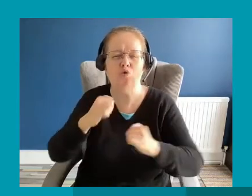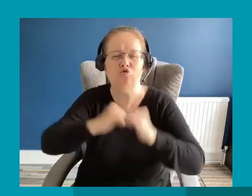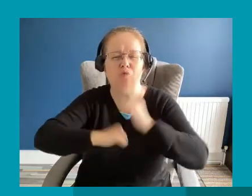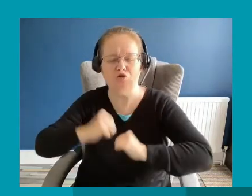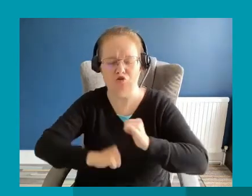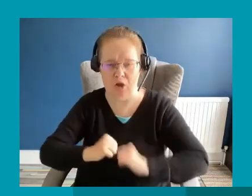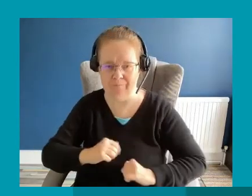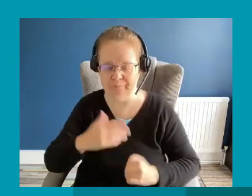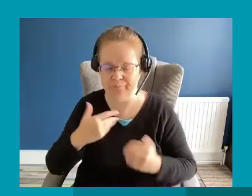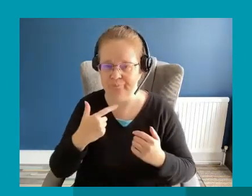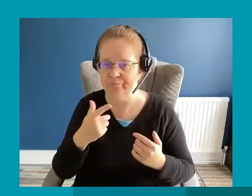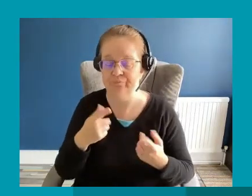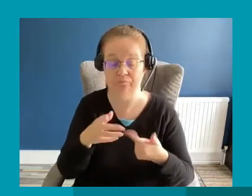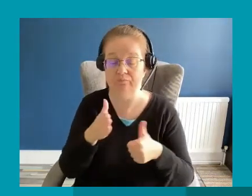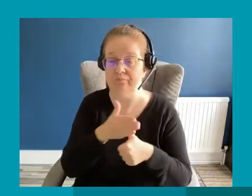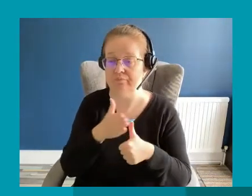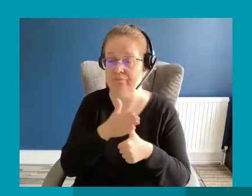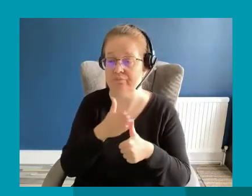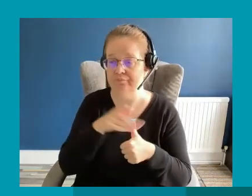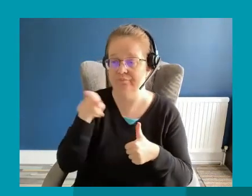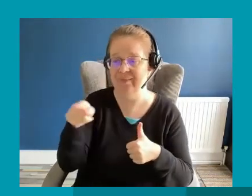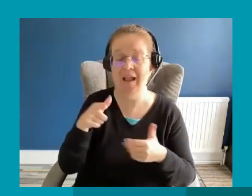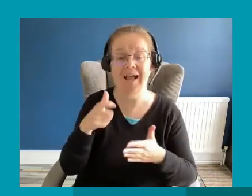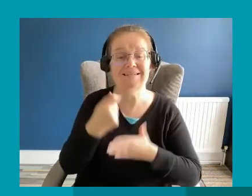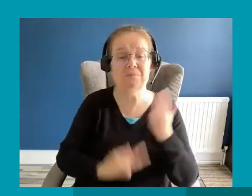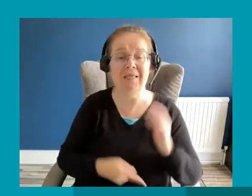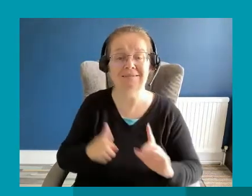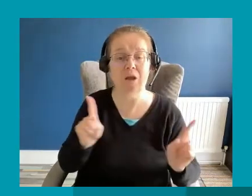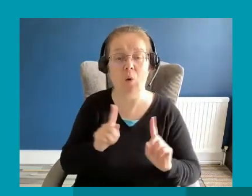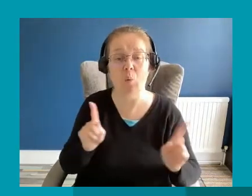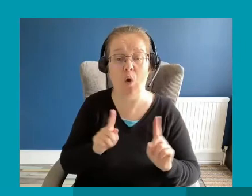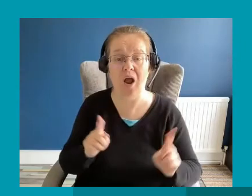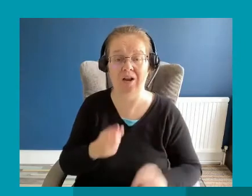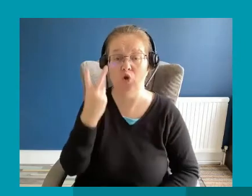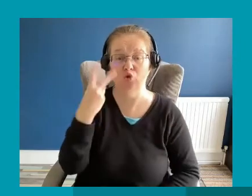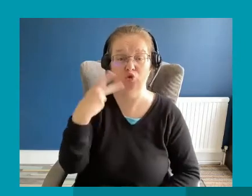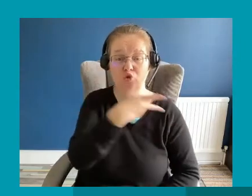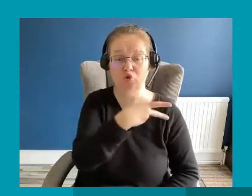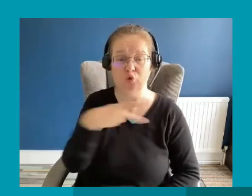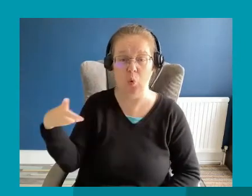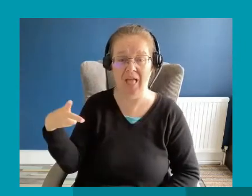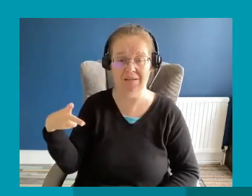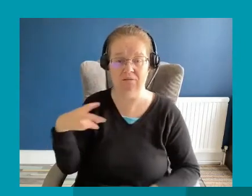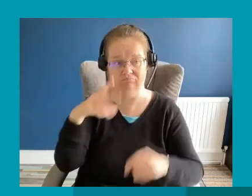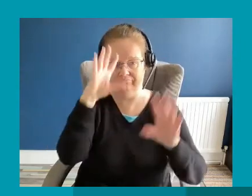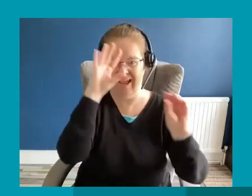First of all, what your disability is. 2 lines. This will educate.